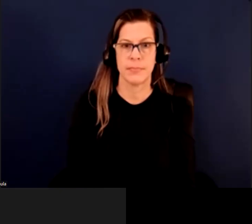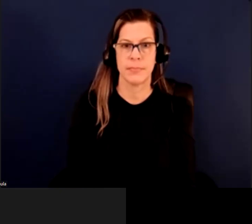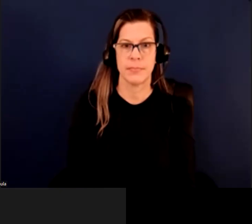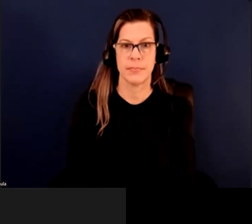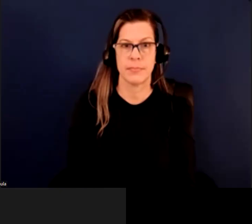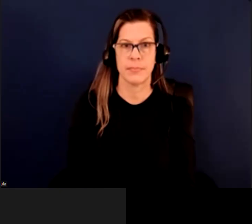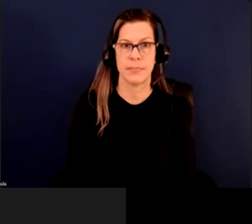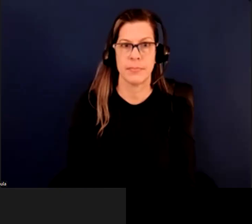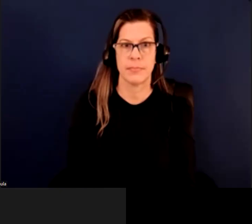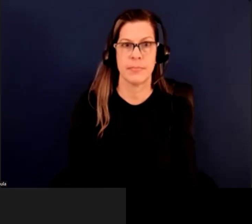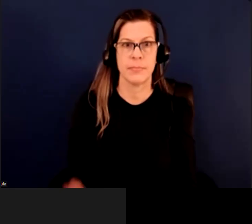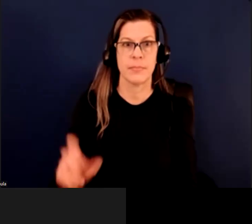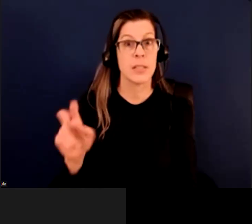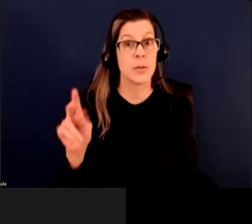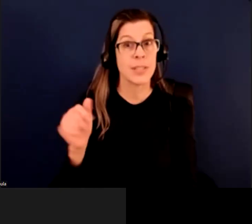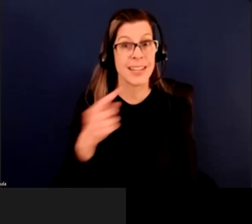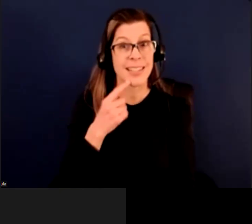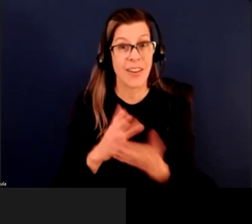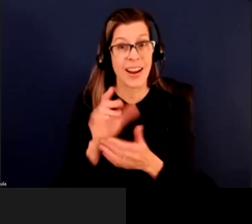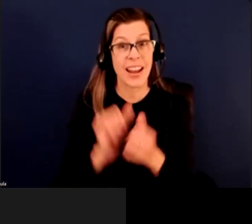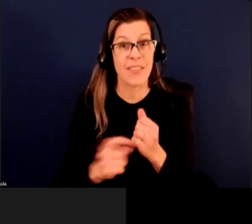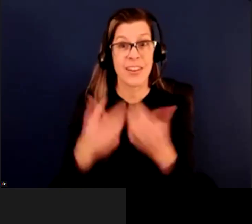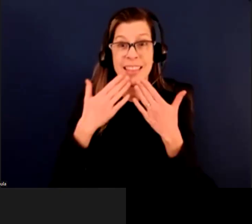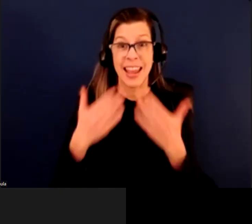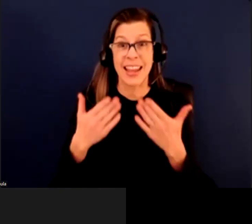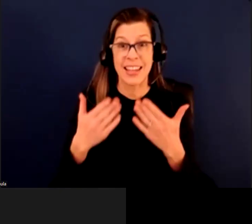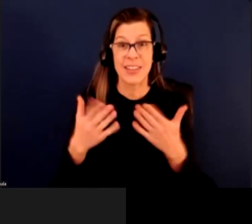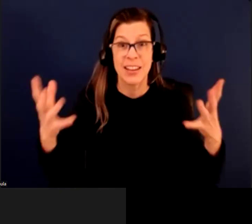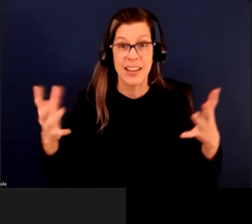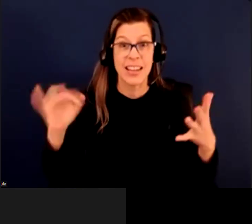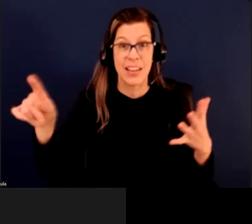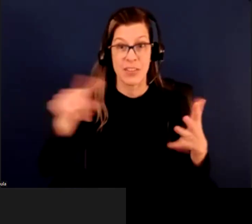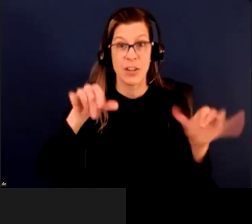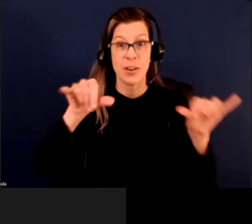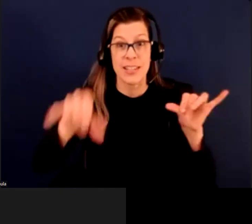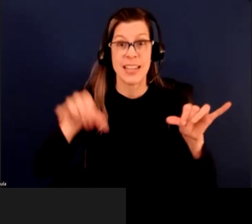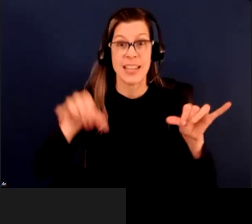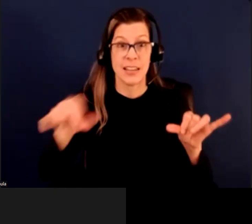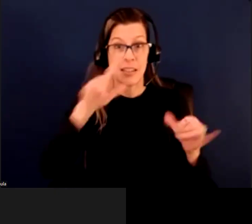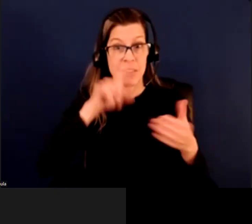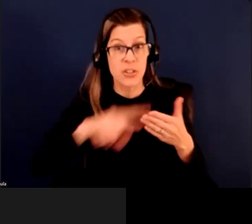All right, everyone, thank you so much. For those who are sticking around, just want to make sure you don't have any